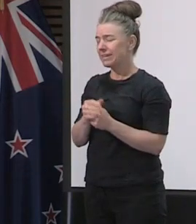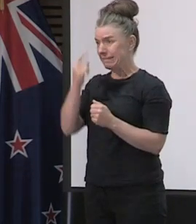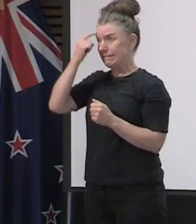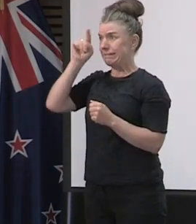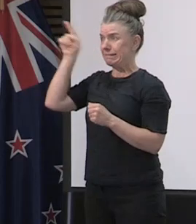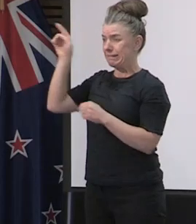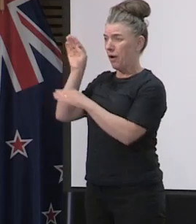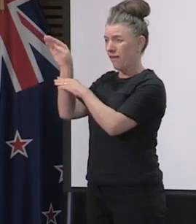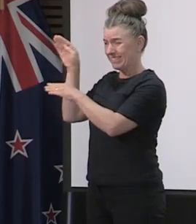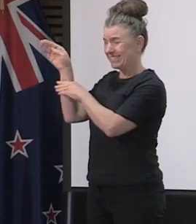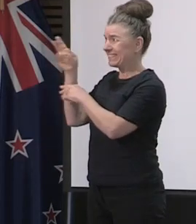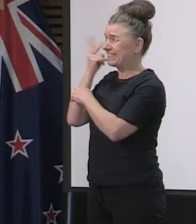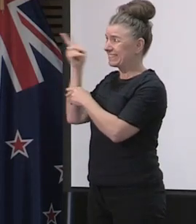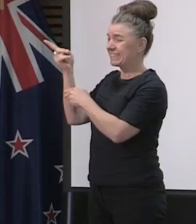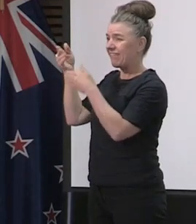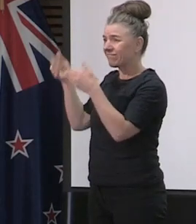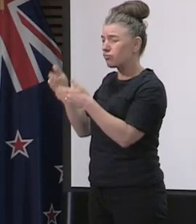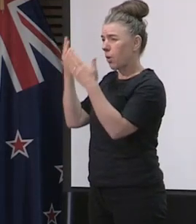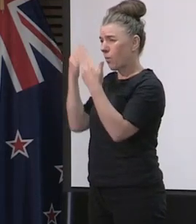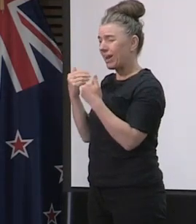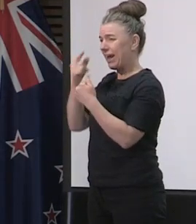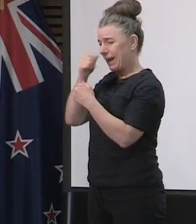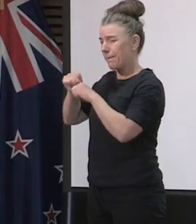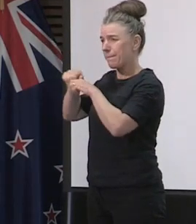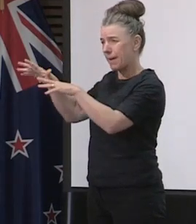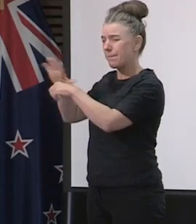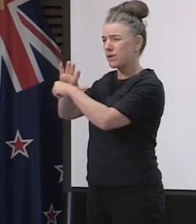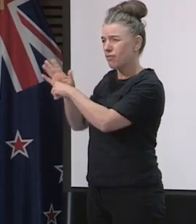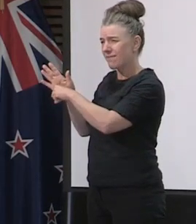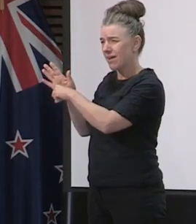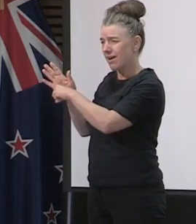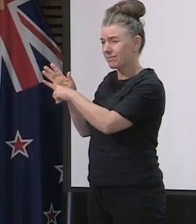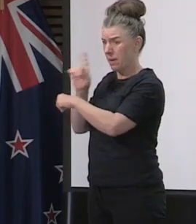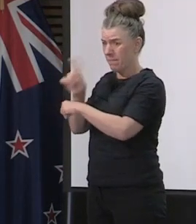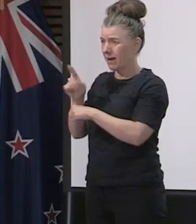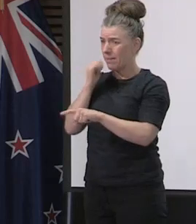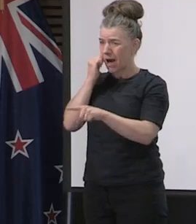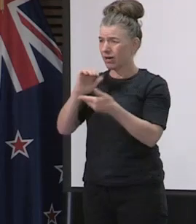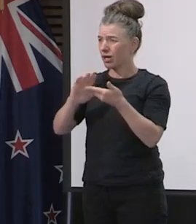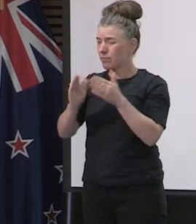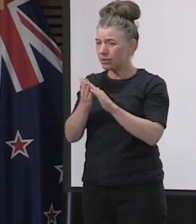legitimate, particularly given that we have seen overseas, in particular, research